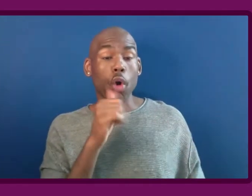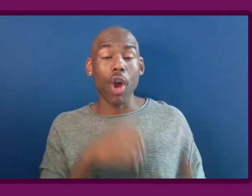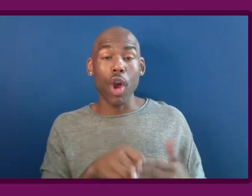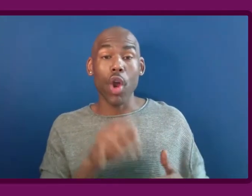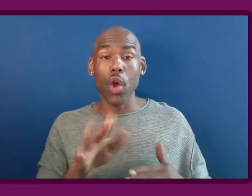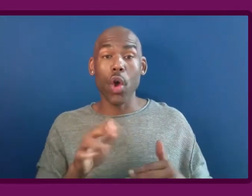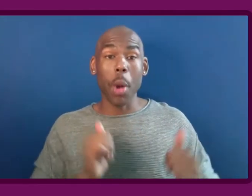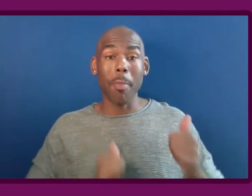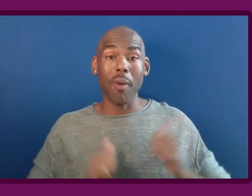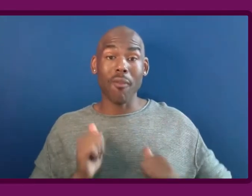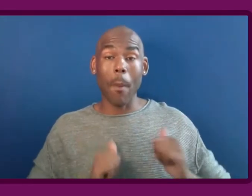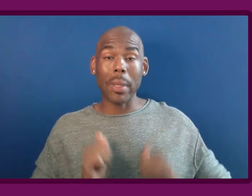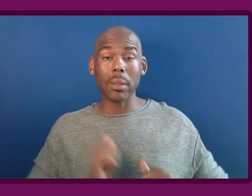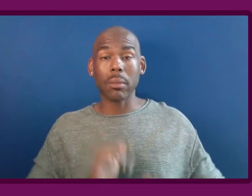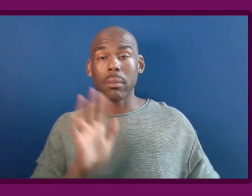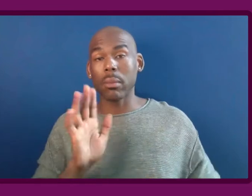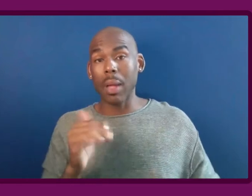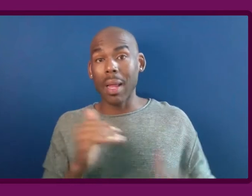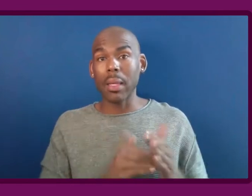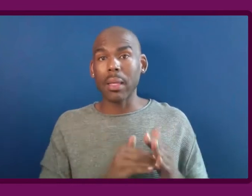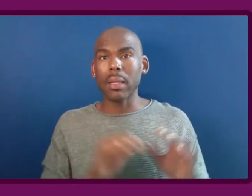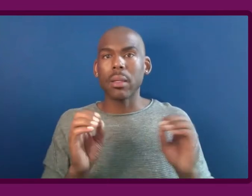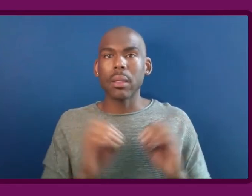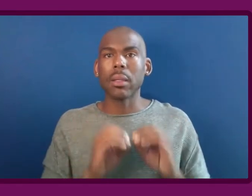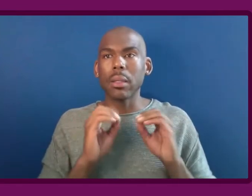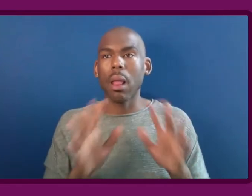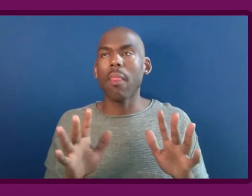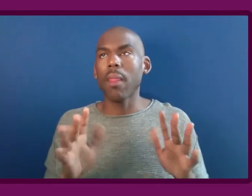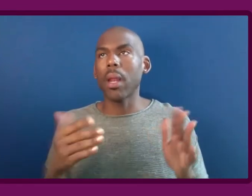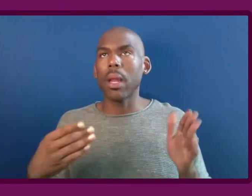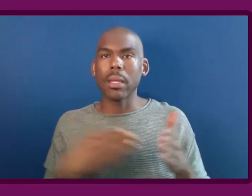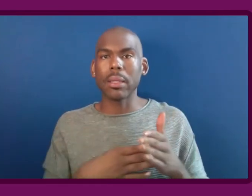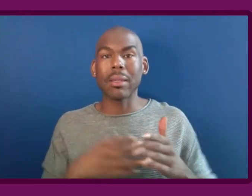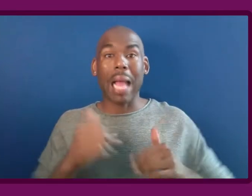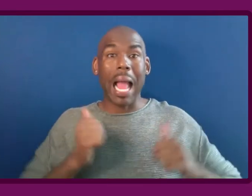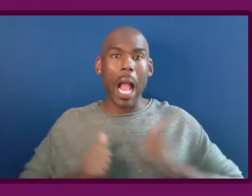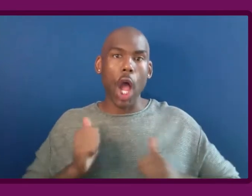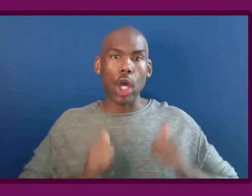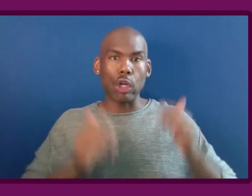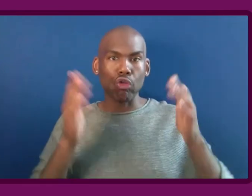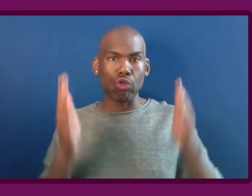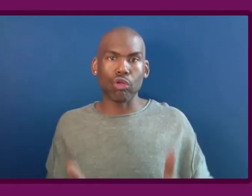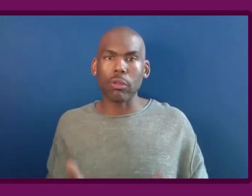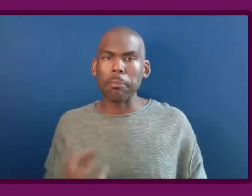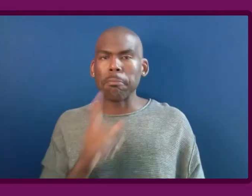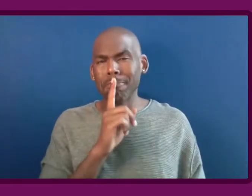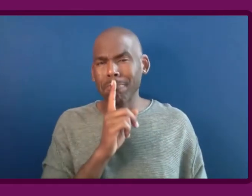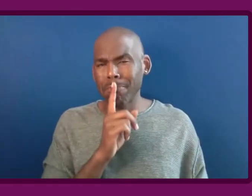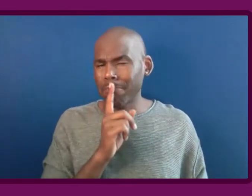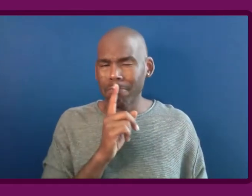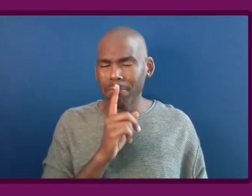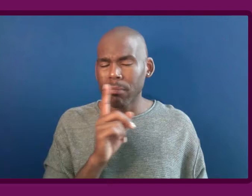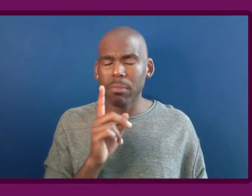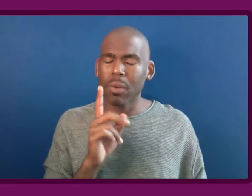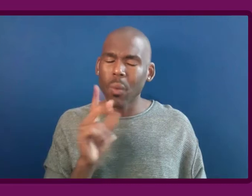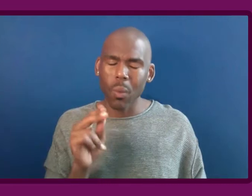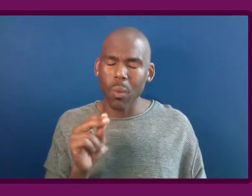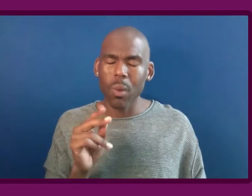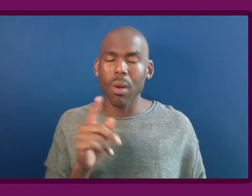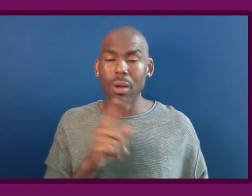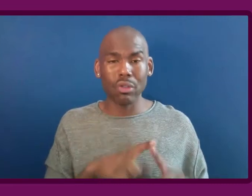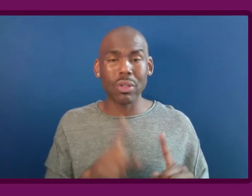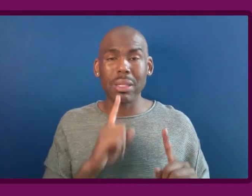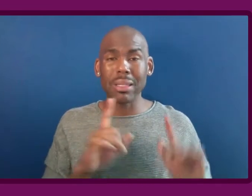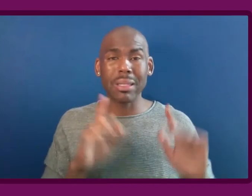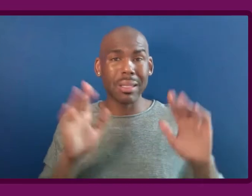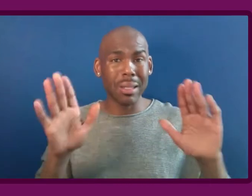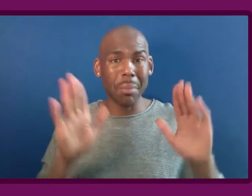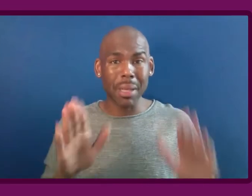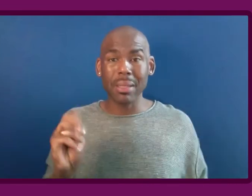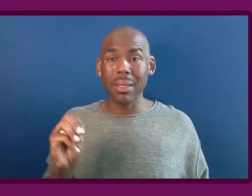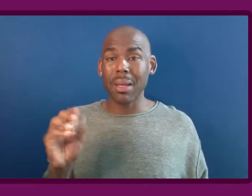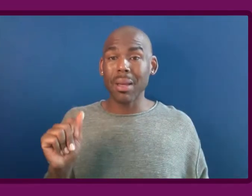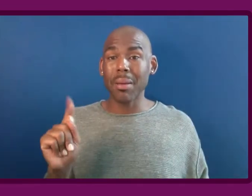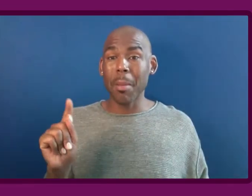Also, her performance ... Again, there's nothing against actors without disabilities. Maddie,